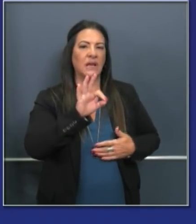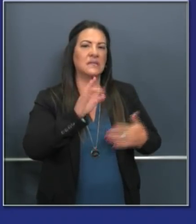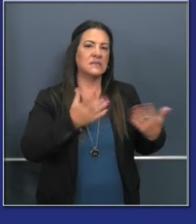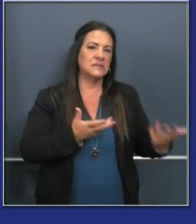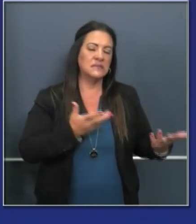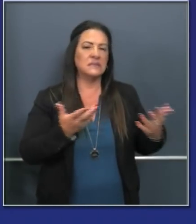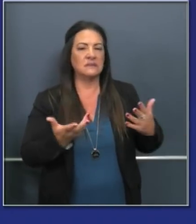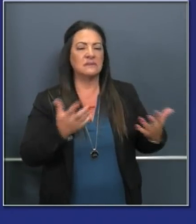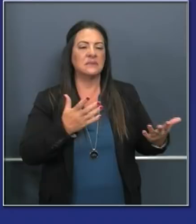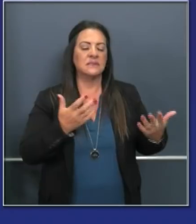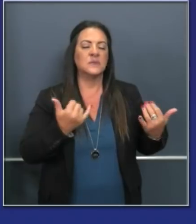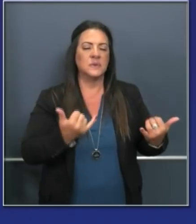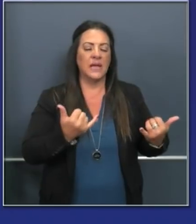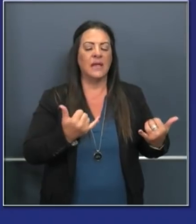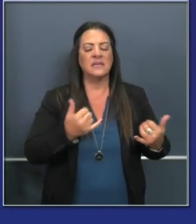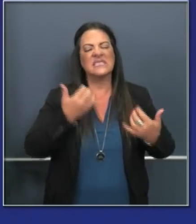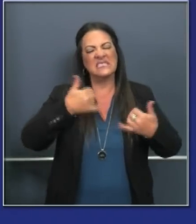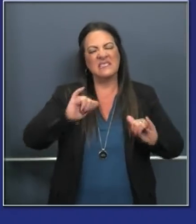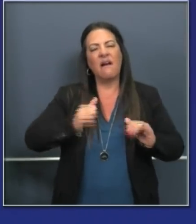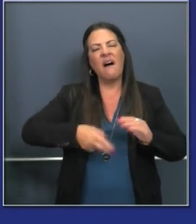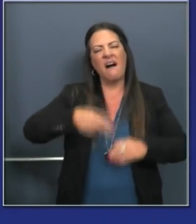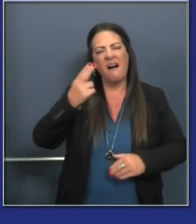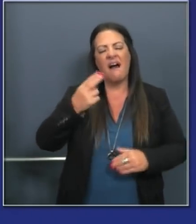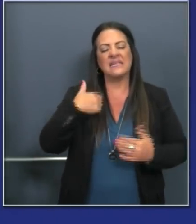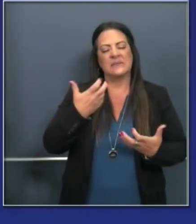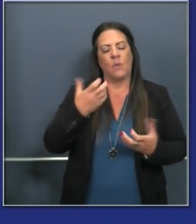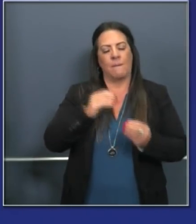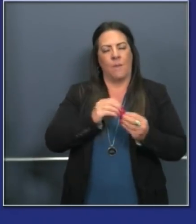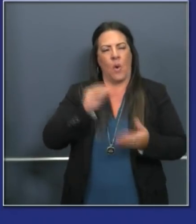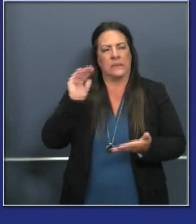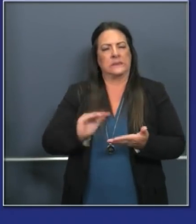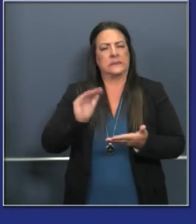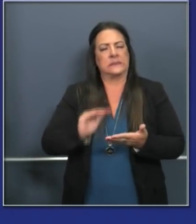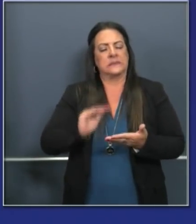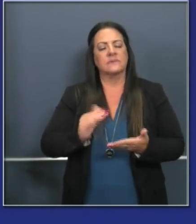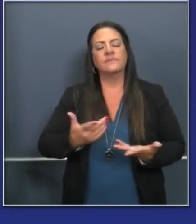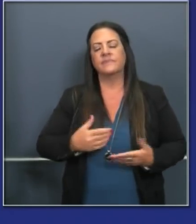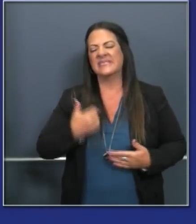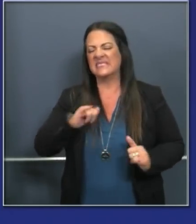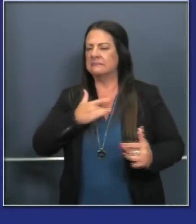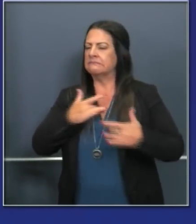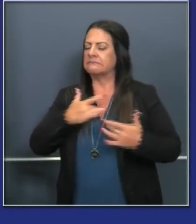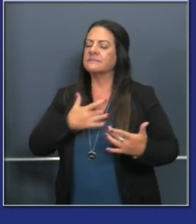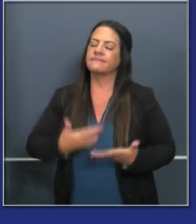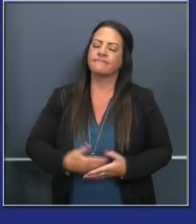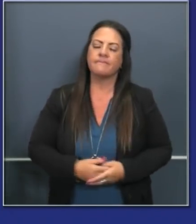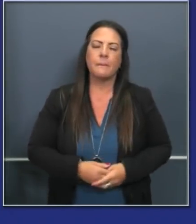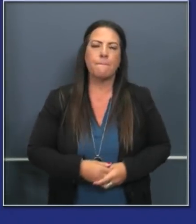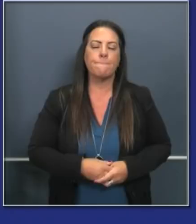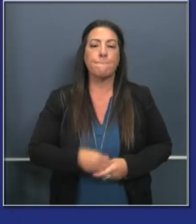SEE TODAY THAT NUMBER DROPPED TO 5,300 AND 49 STILL HIGHER